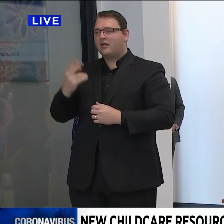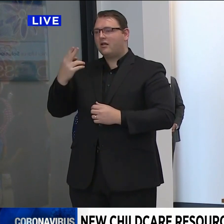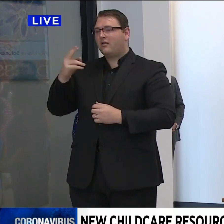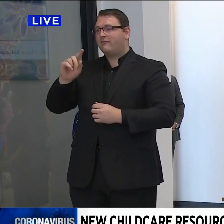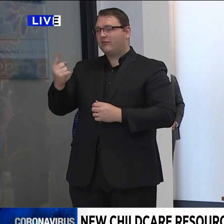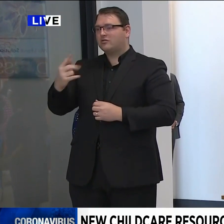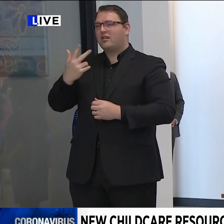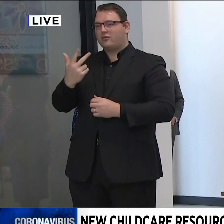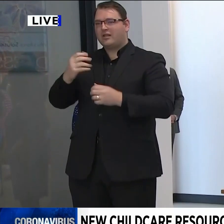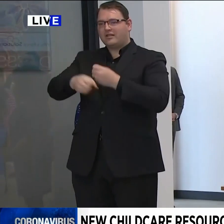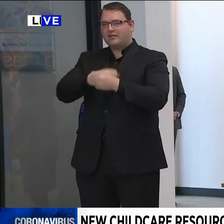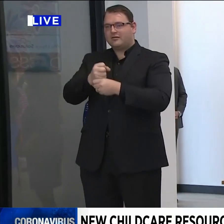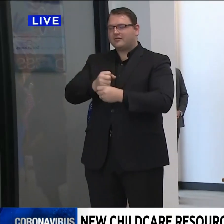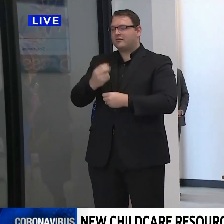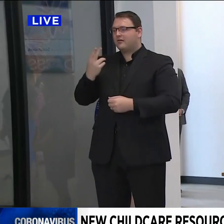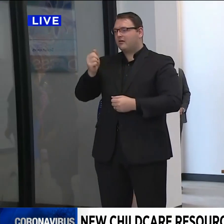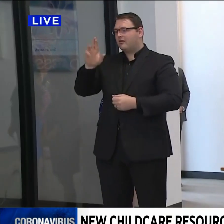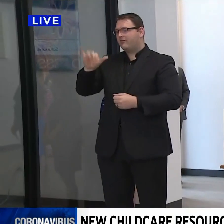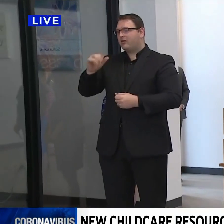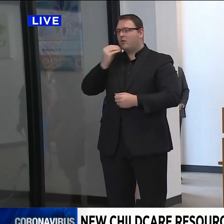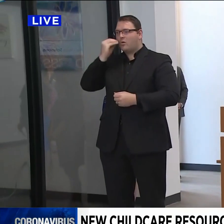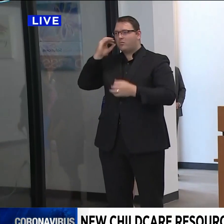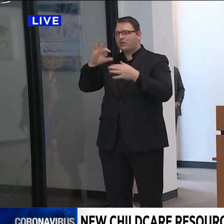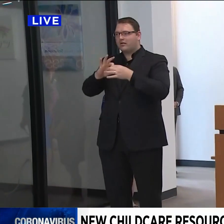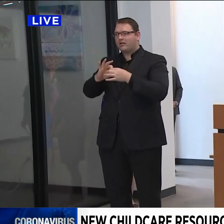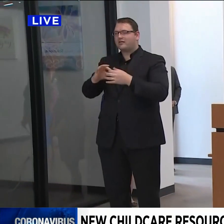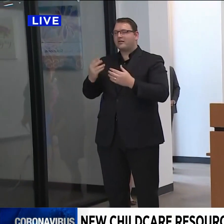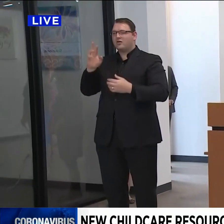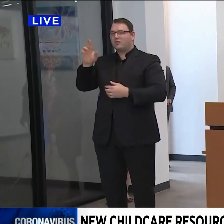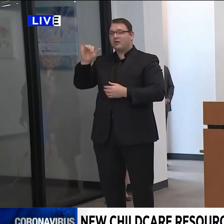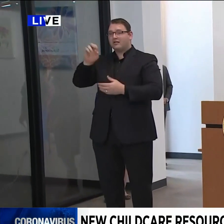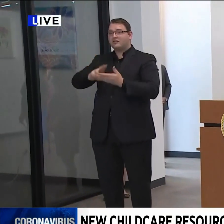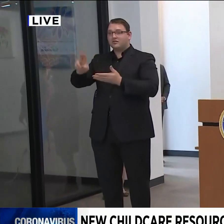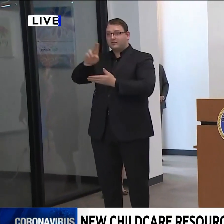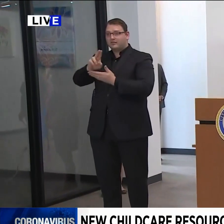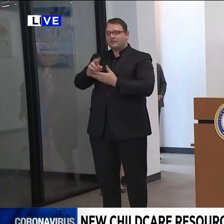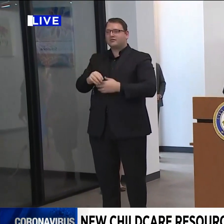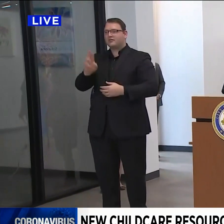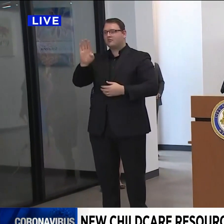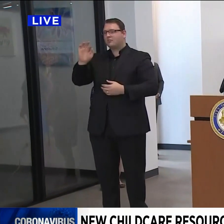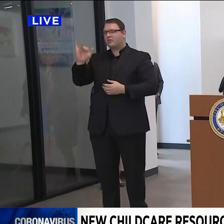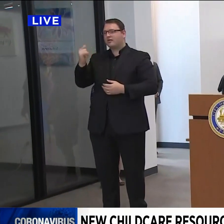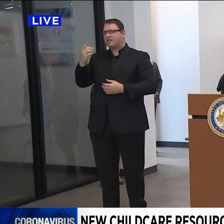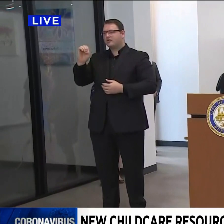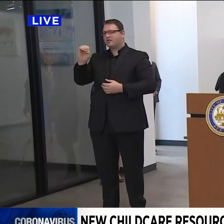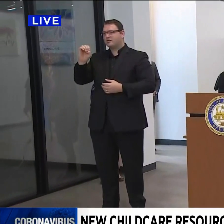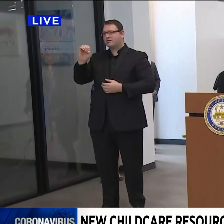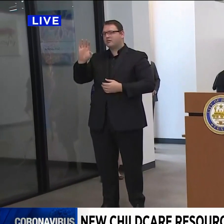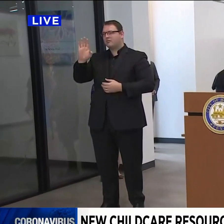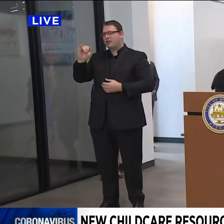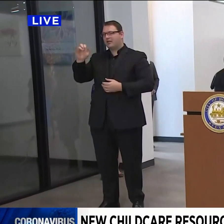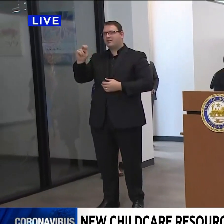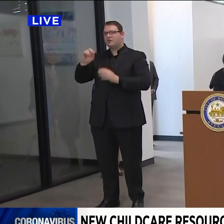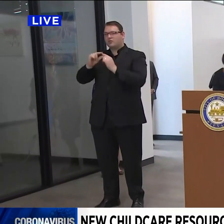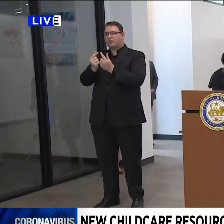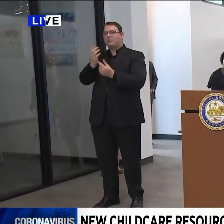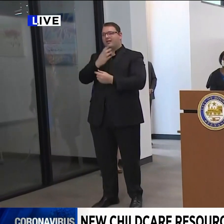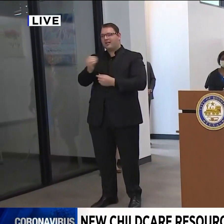company collaborative for children United way children United way of Houston, the Y M C a a of Houston, the Y M C a a Houston, the first 3 years